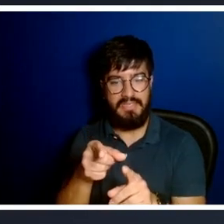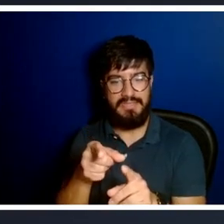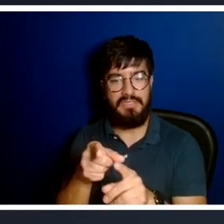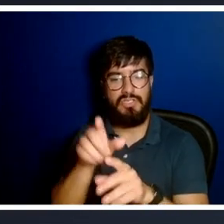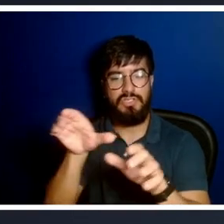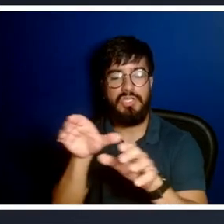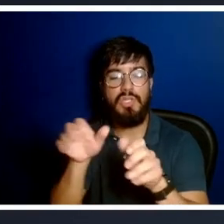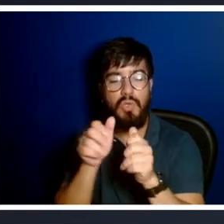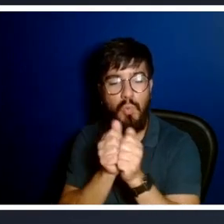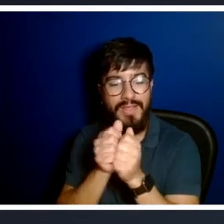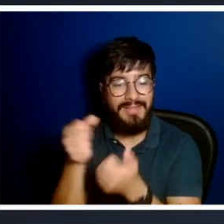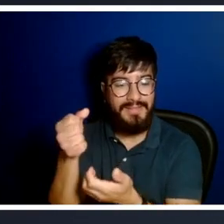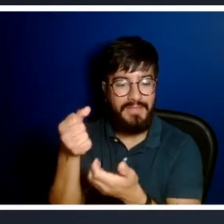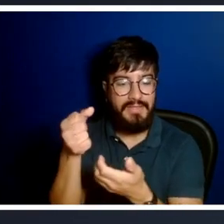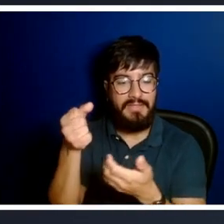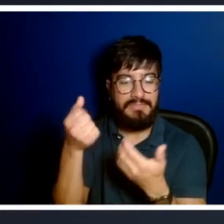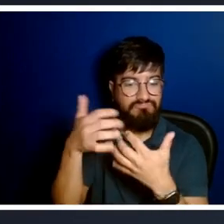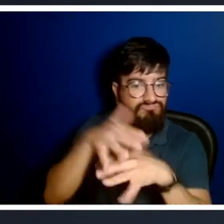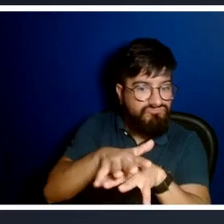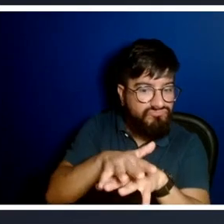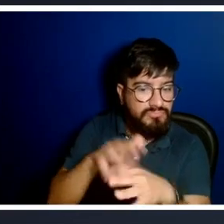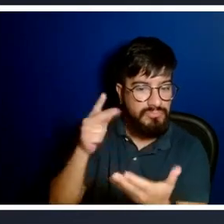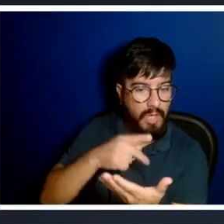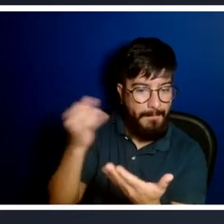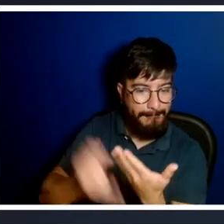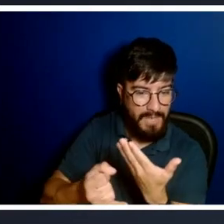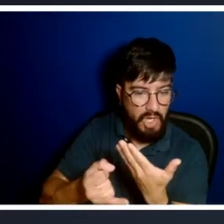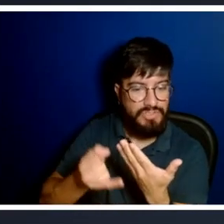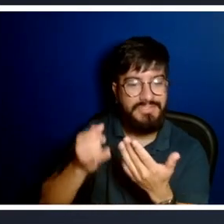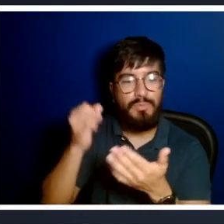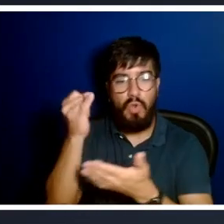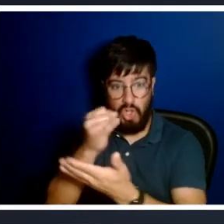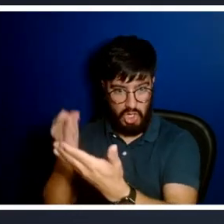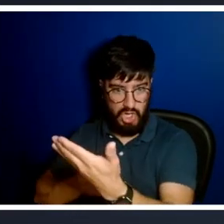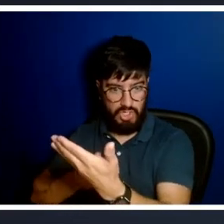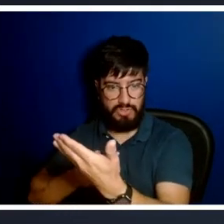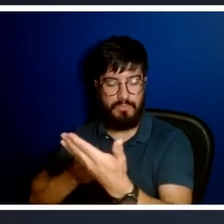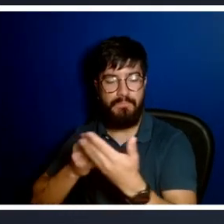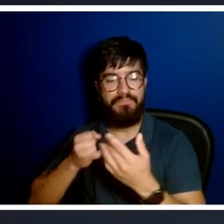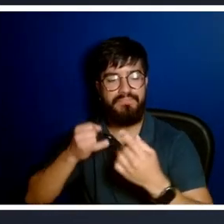they looked at orchids as art in a very similar, like, idea to what Beth is describing, right. So,